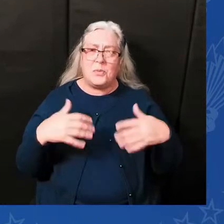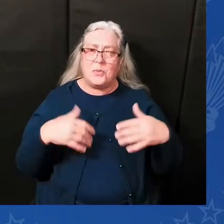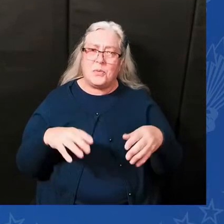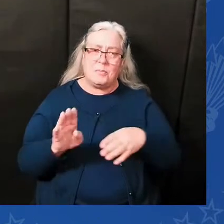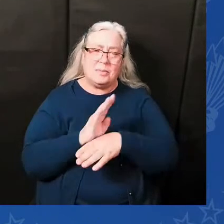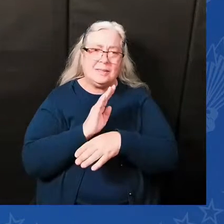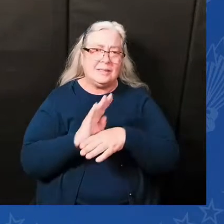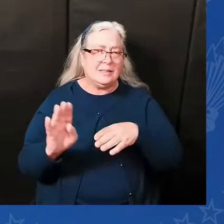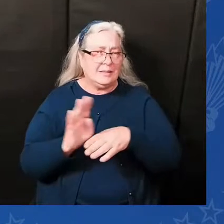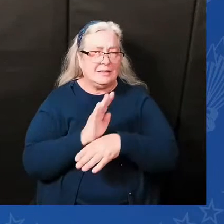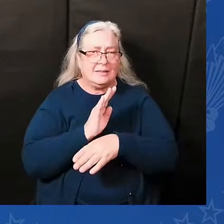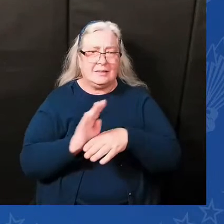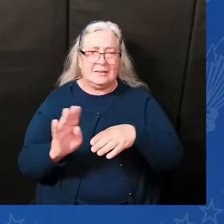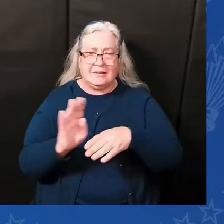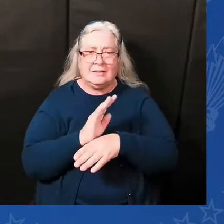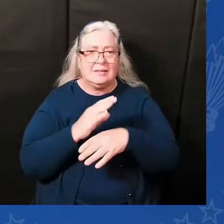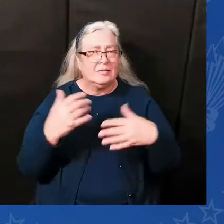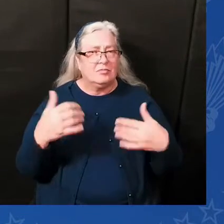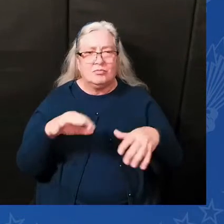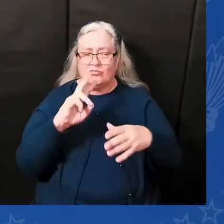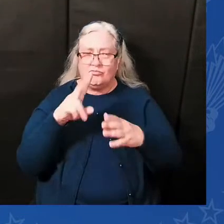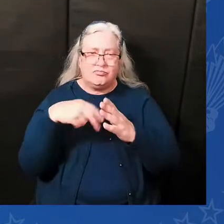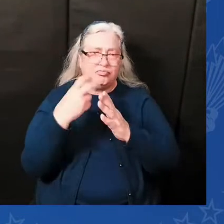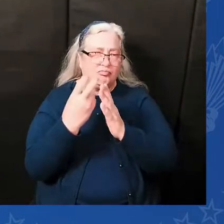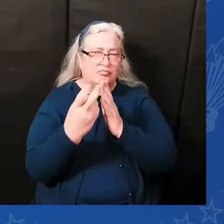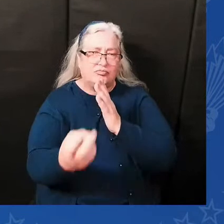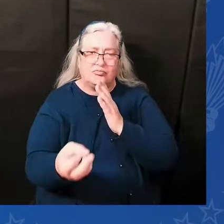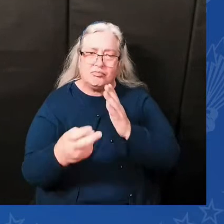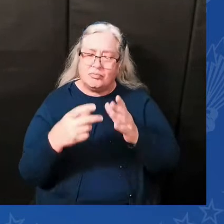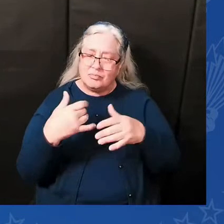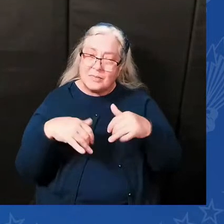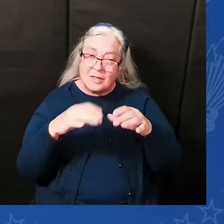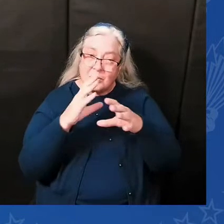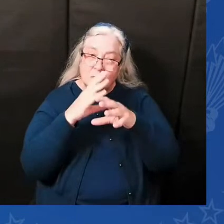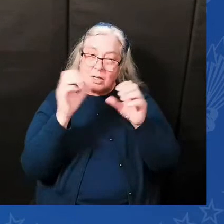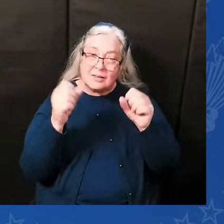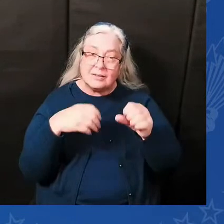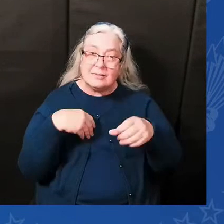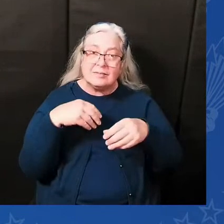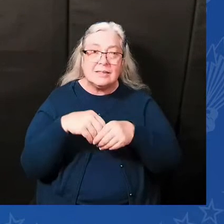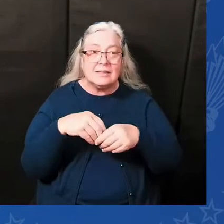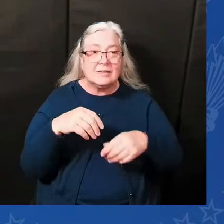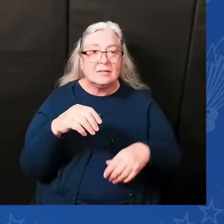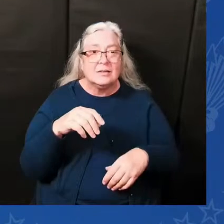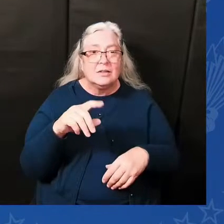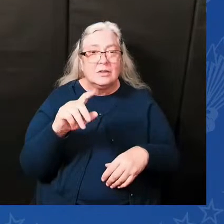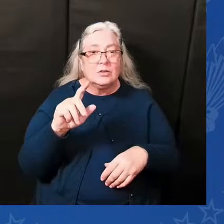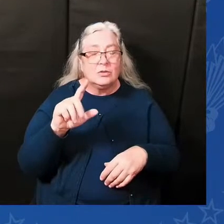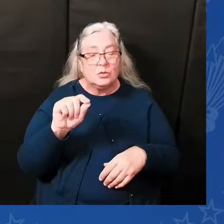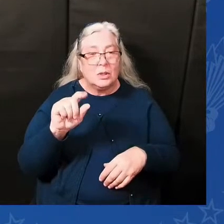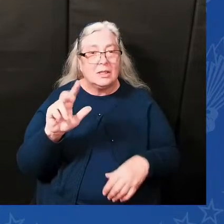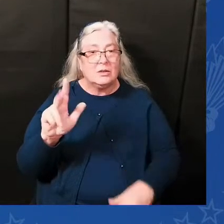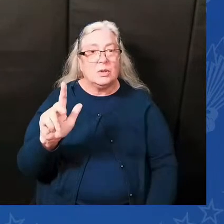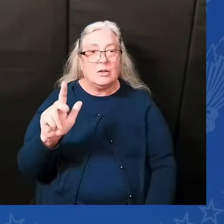is participating in the 2023 U.S. Fire Administrators National Summit on Fire Prevention and Control.